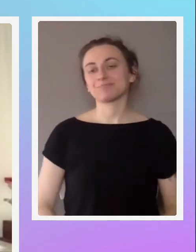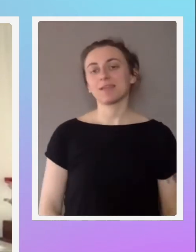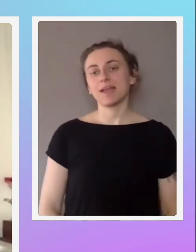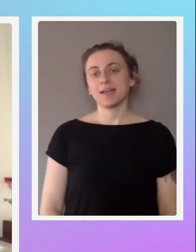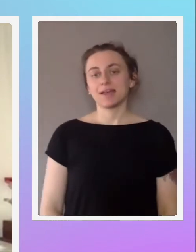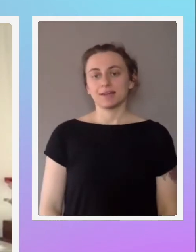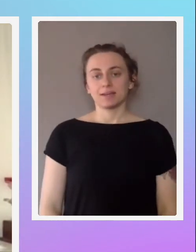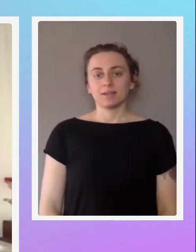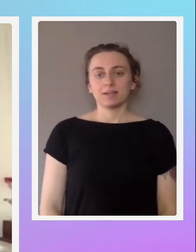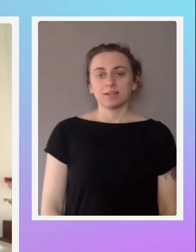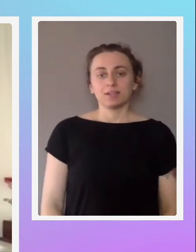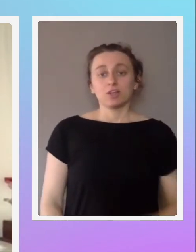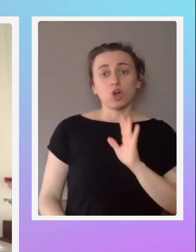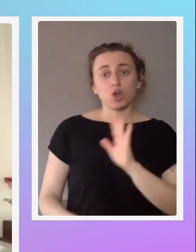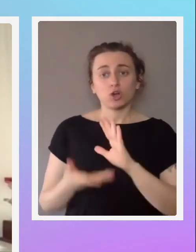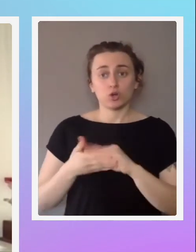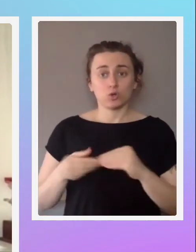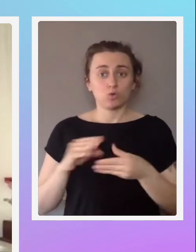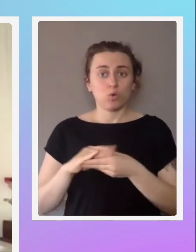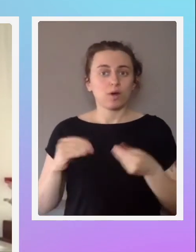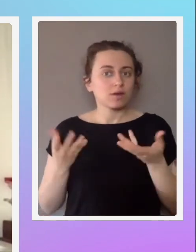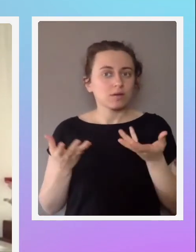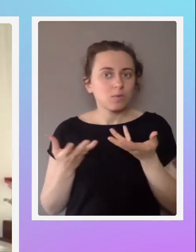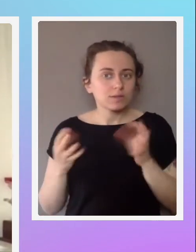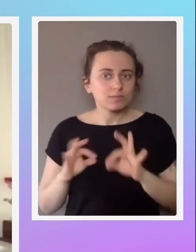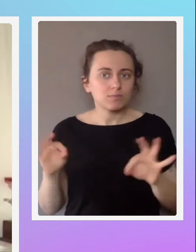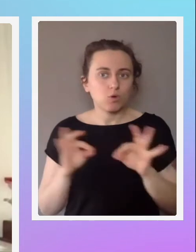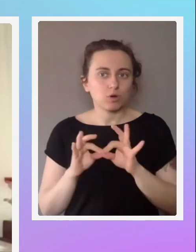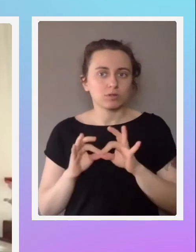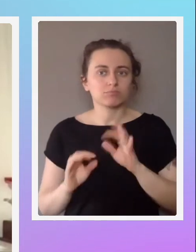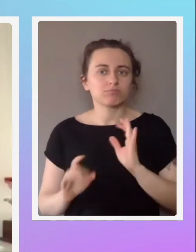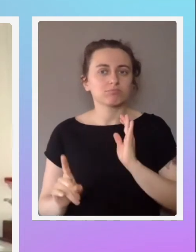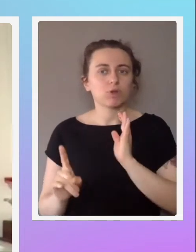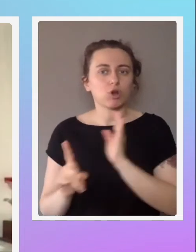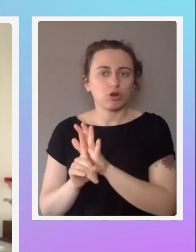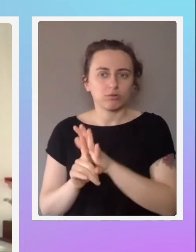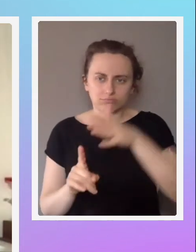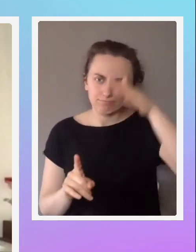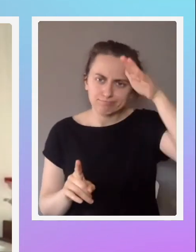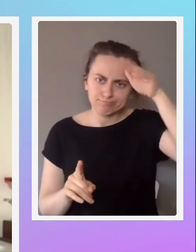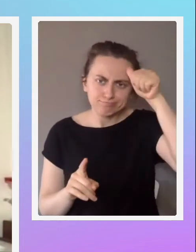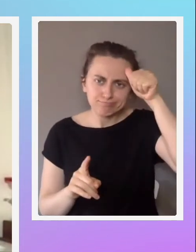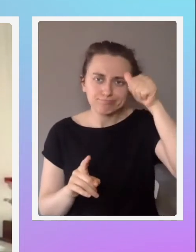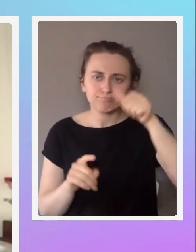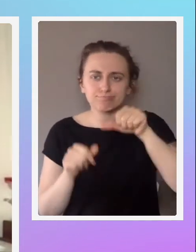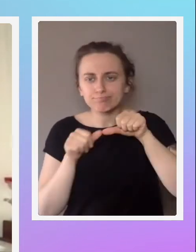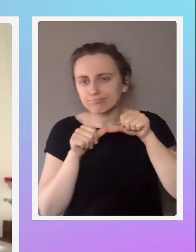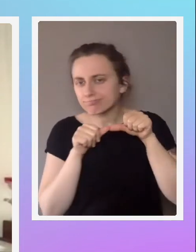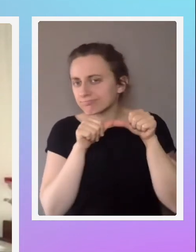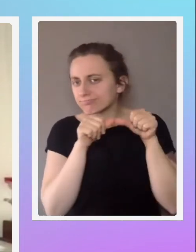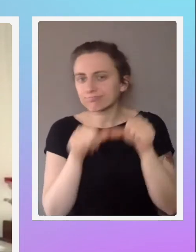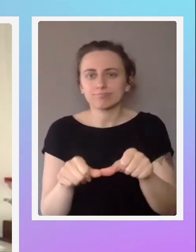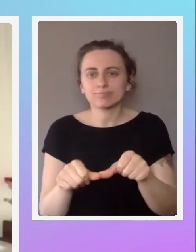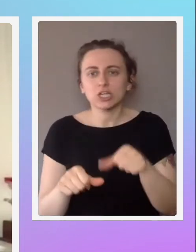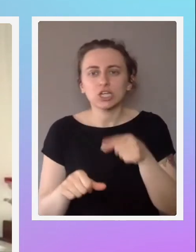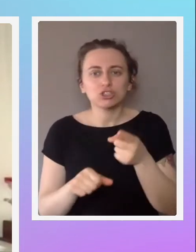is the persistent determination that she had to use every possible alternative